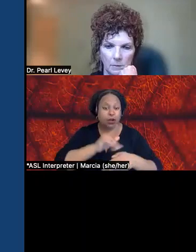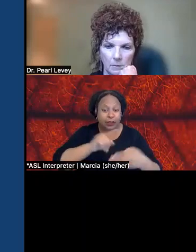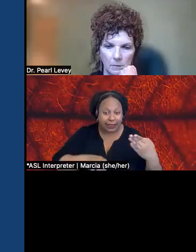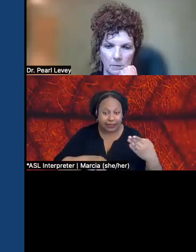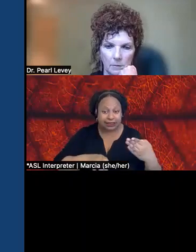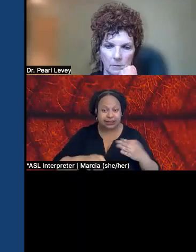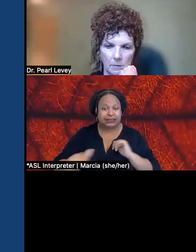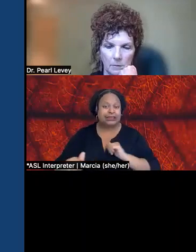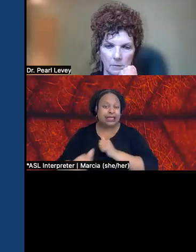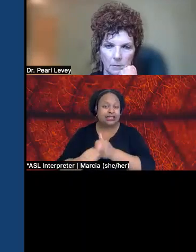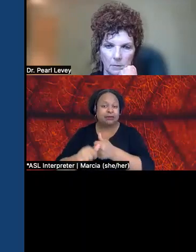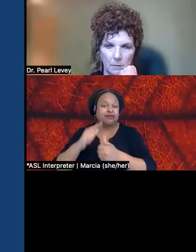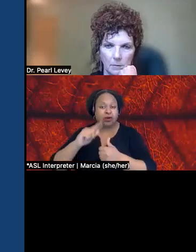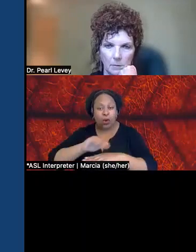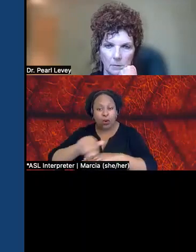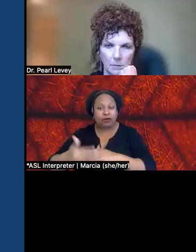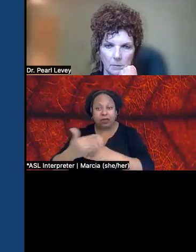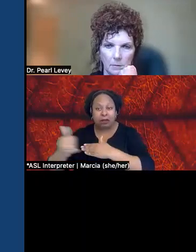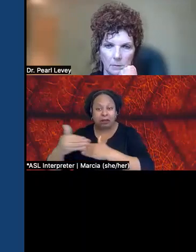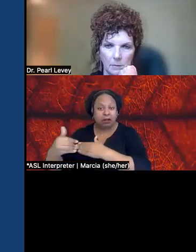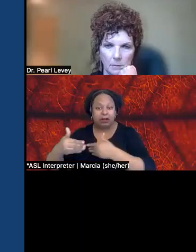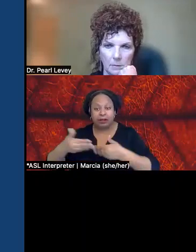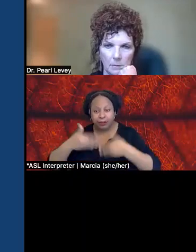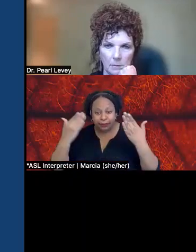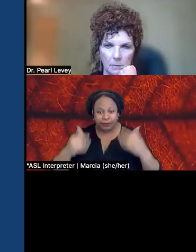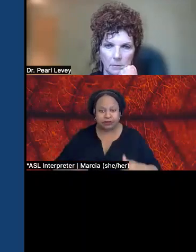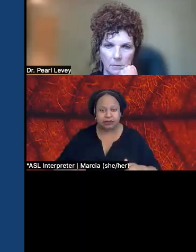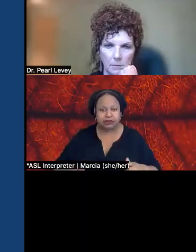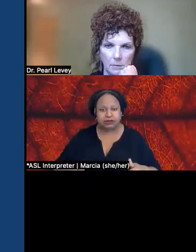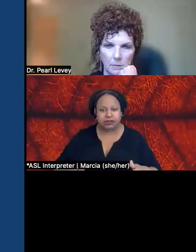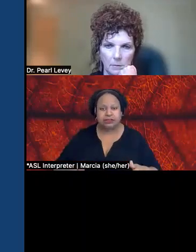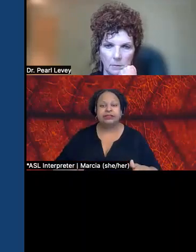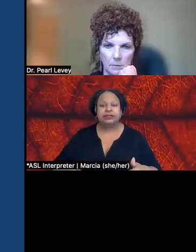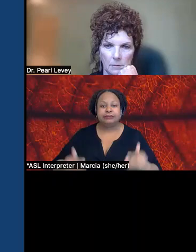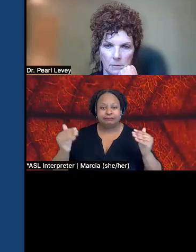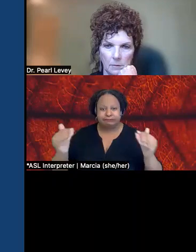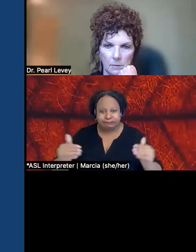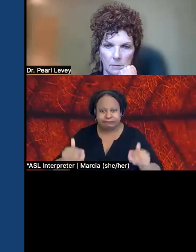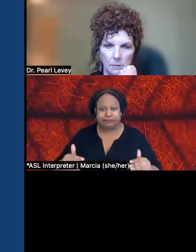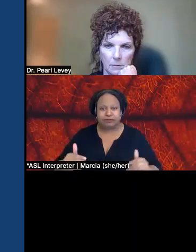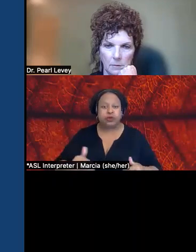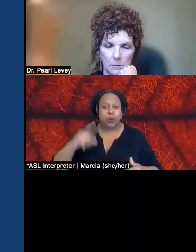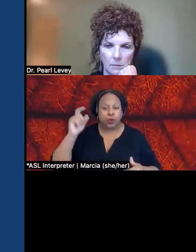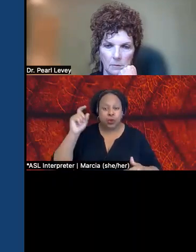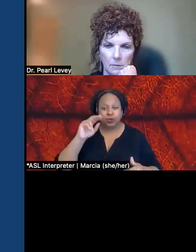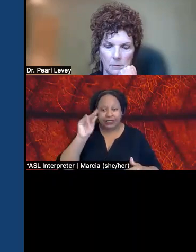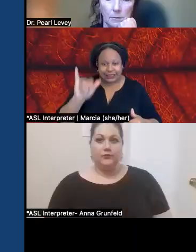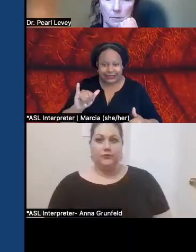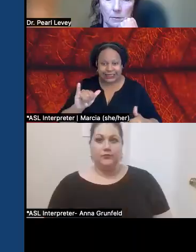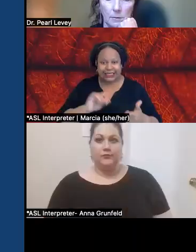And how do we manage medical school to residency or fellowship settings, especially in small situations where call is an important part.